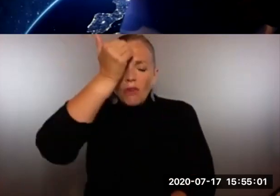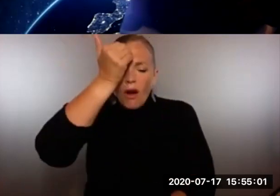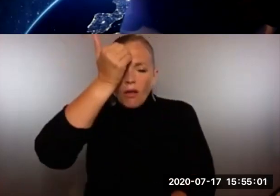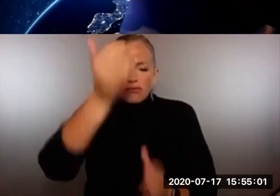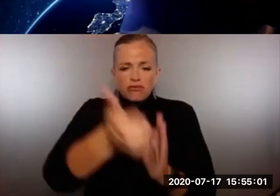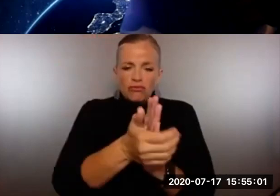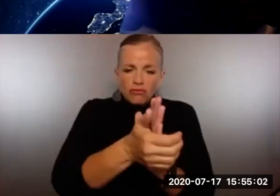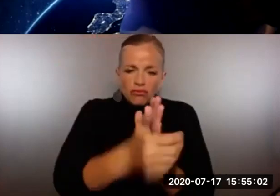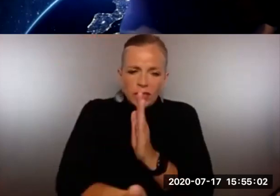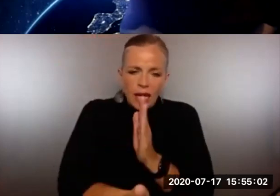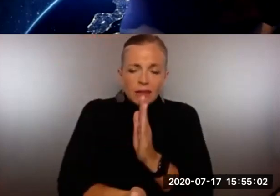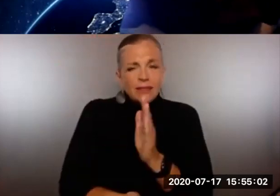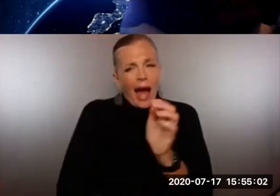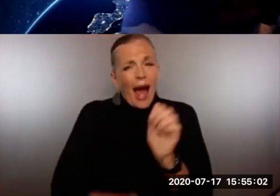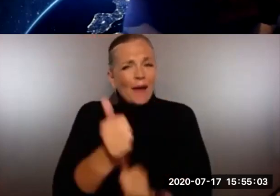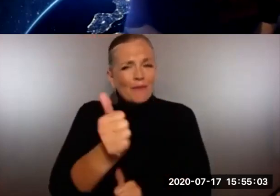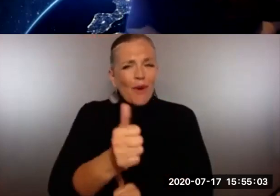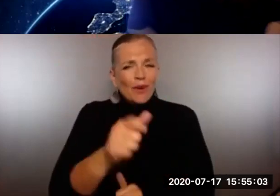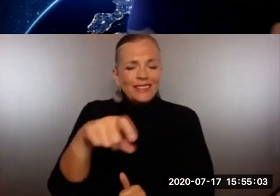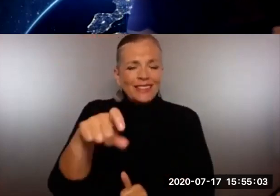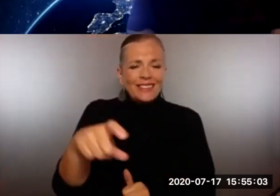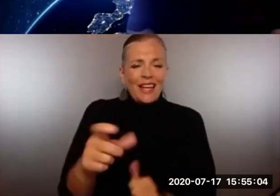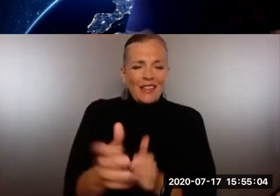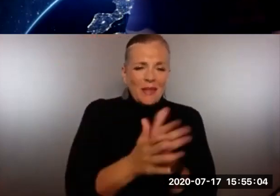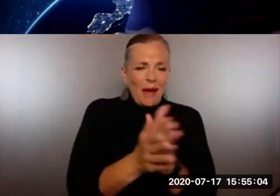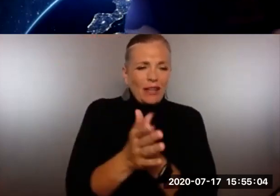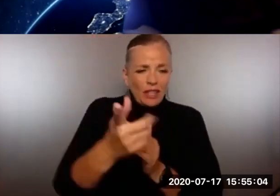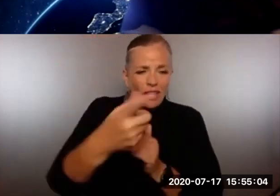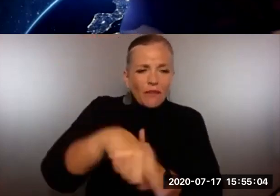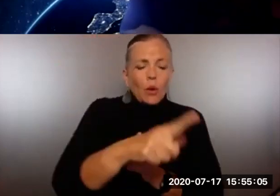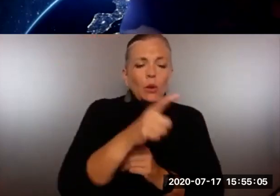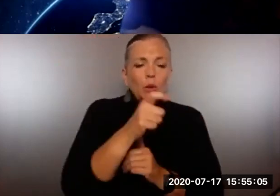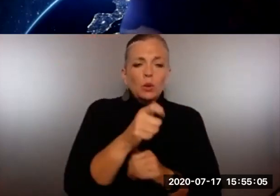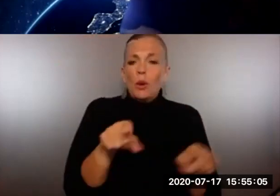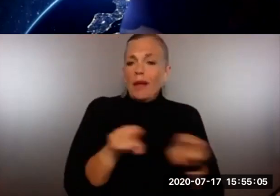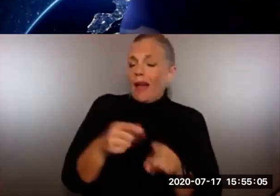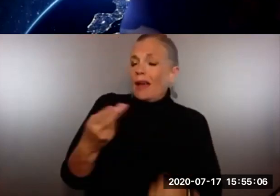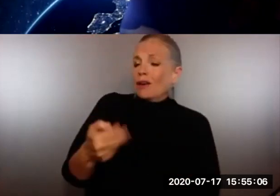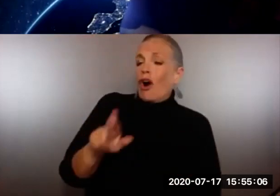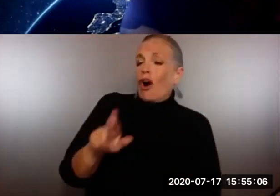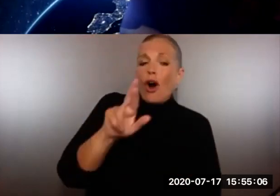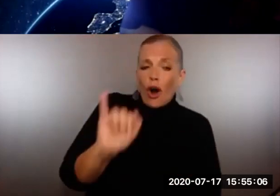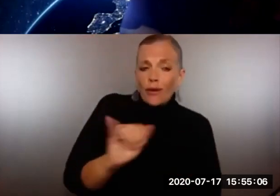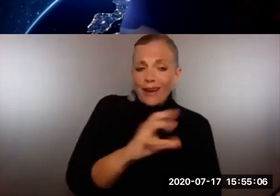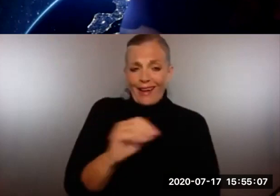the passion of those who, like Hari and I,